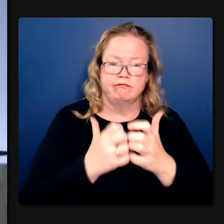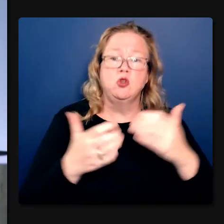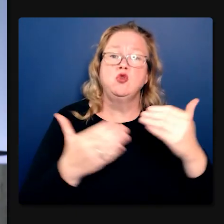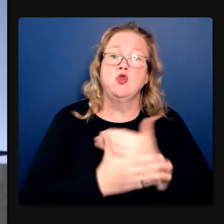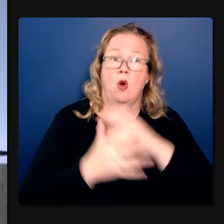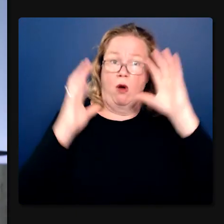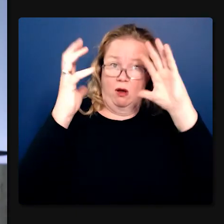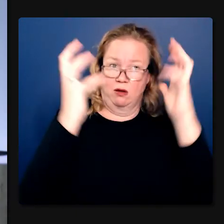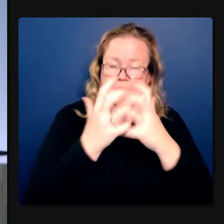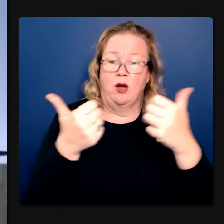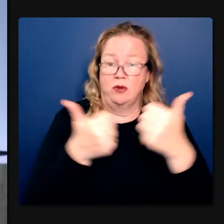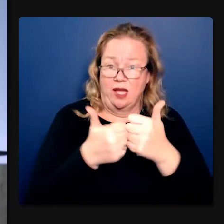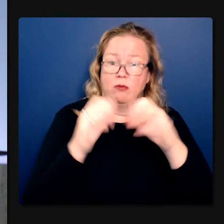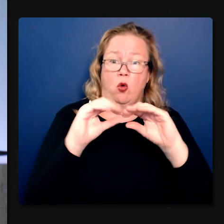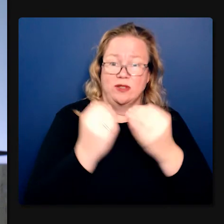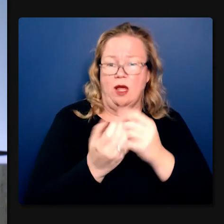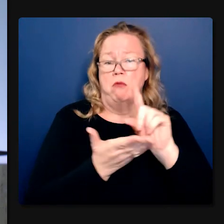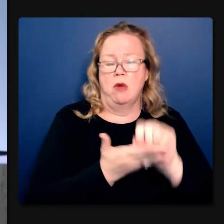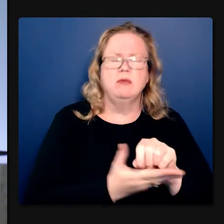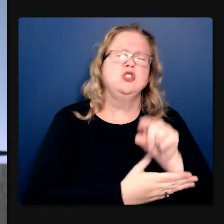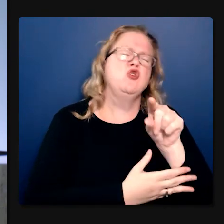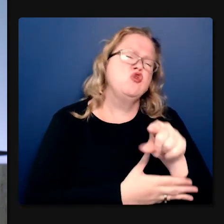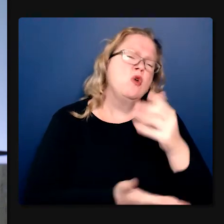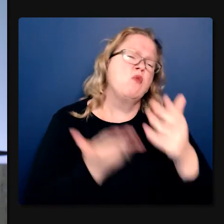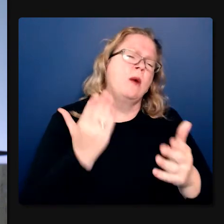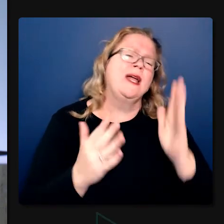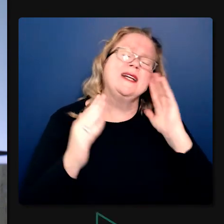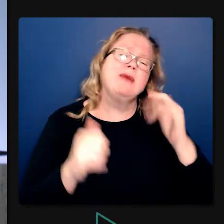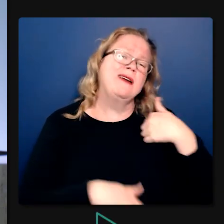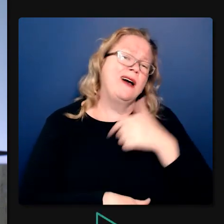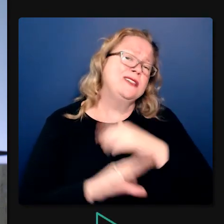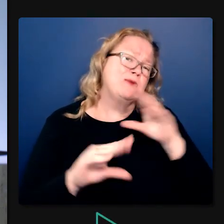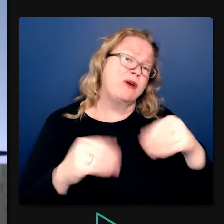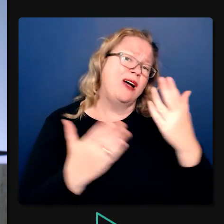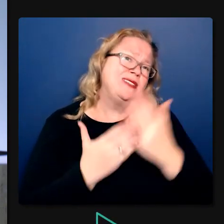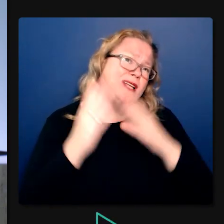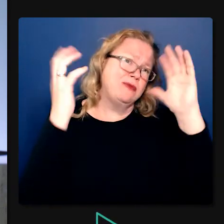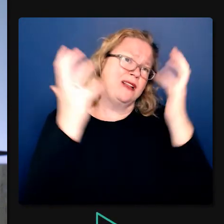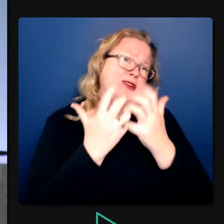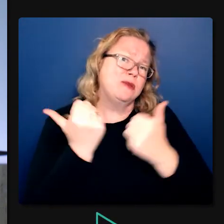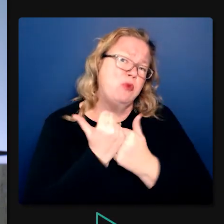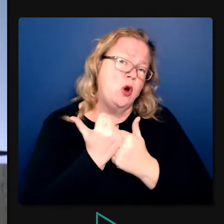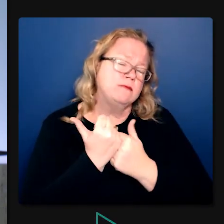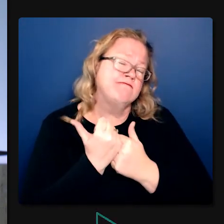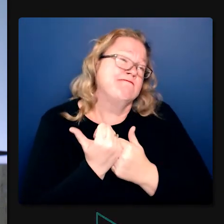as the new cloud Gaming Organization and publishing, you probably expect us to provide some cloud support.